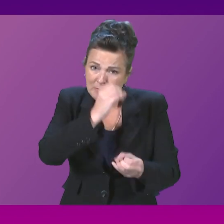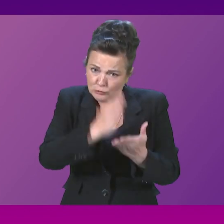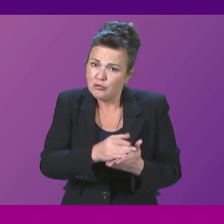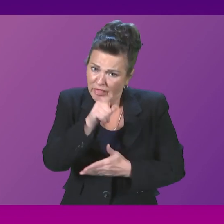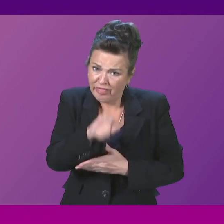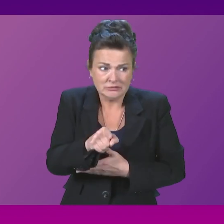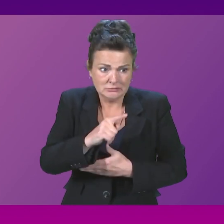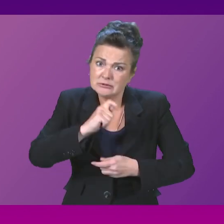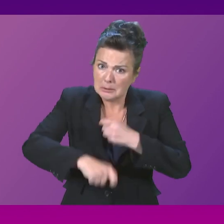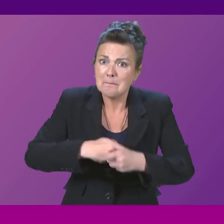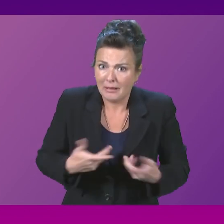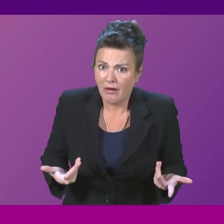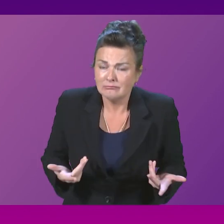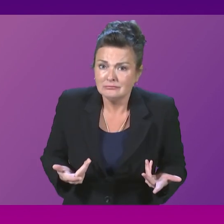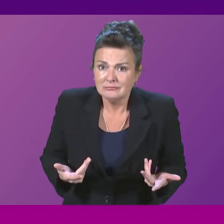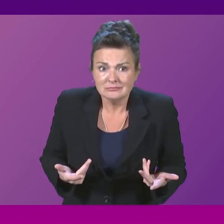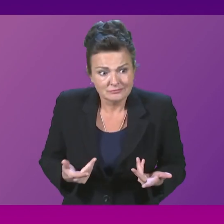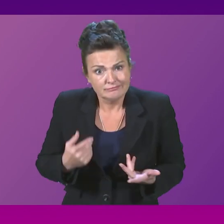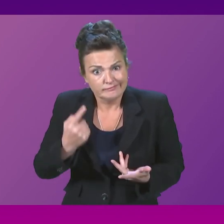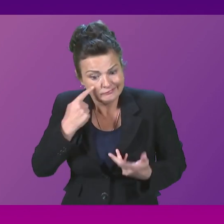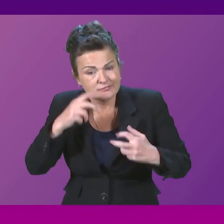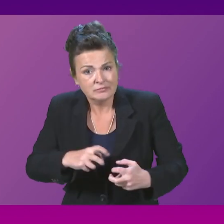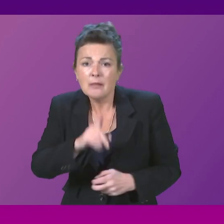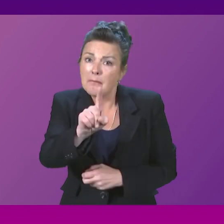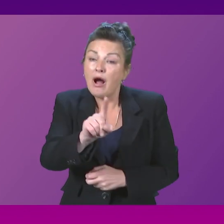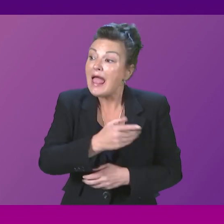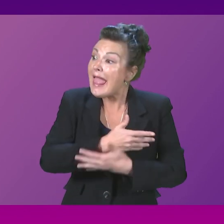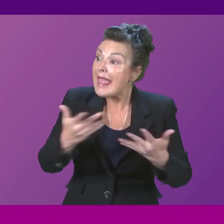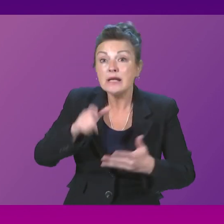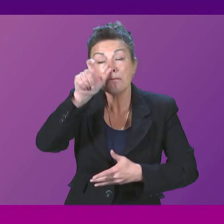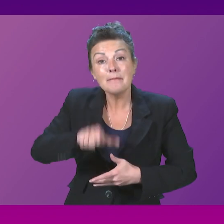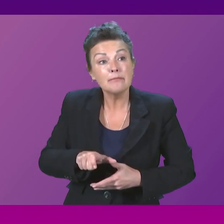I will, of course, consider any requests for a meeting, but it is important to tell the